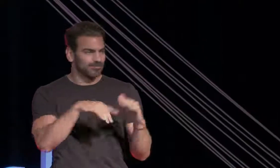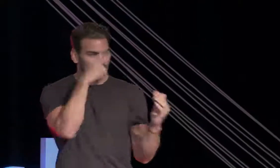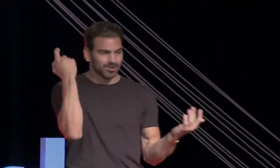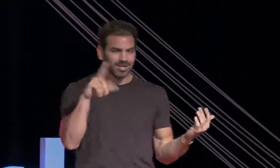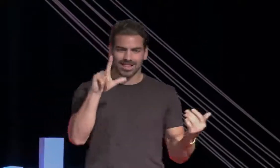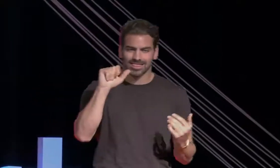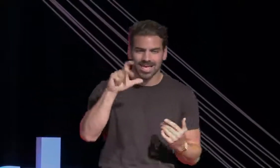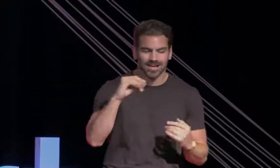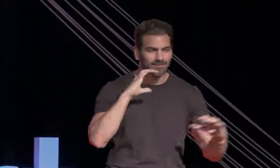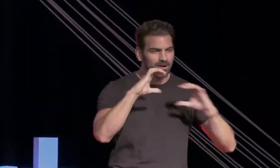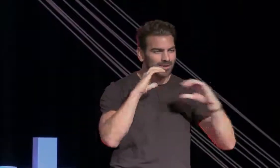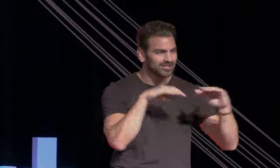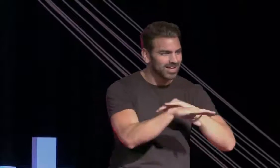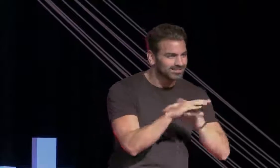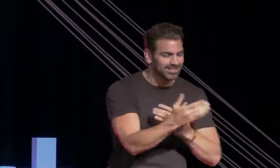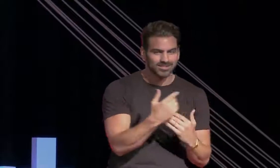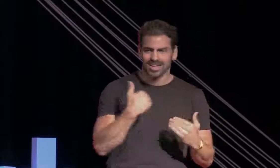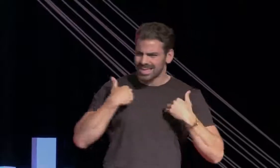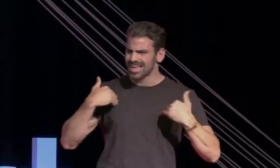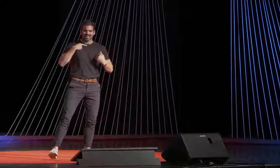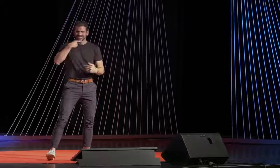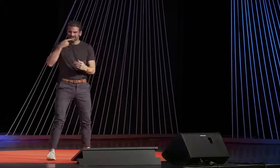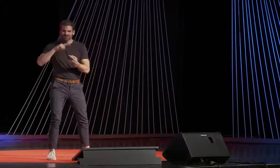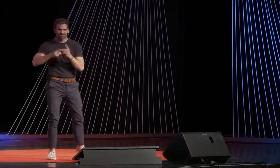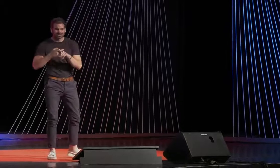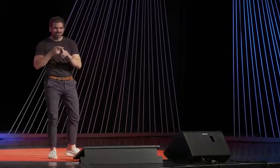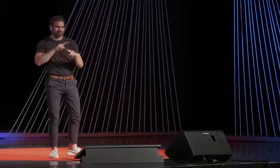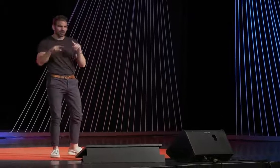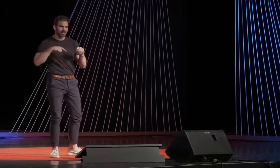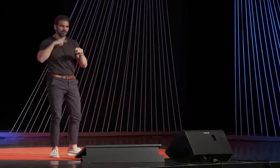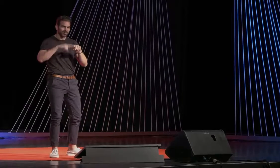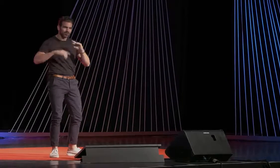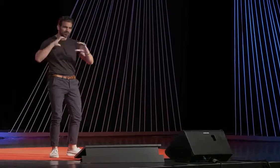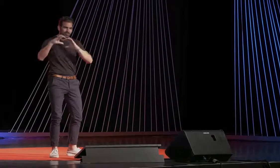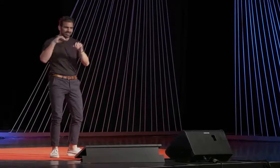because the reality is the world is hearing i was the only deaf kid in the entire school